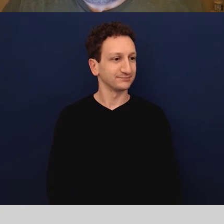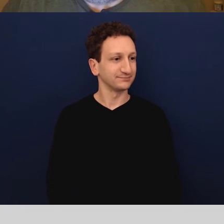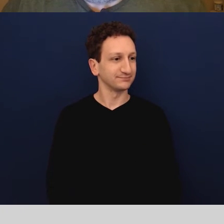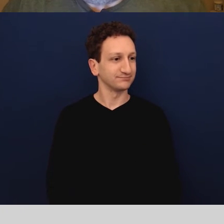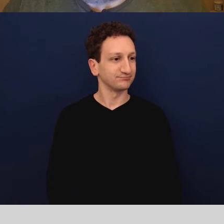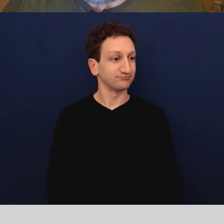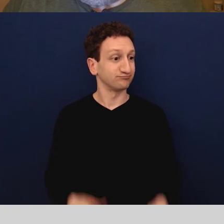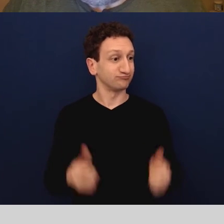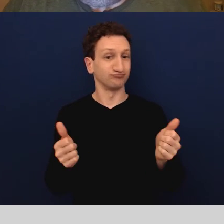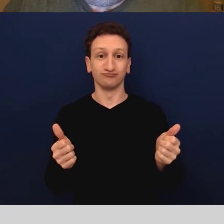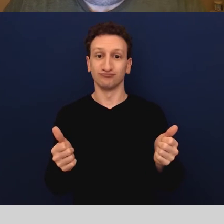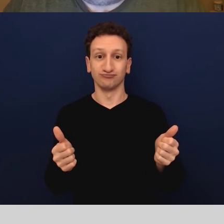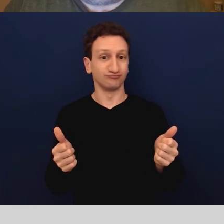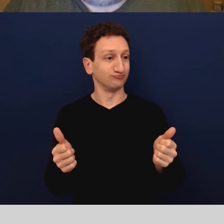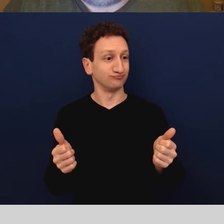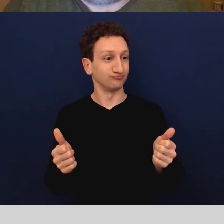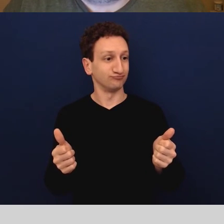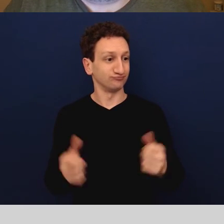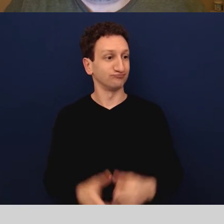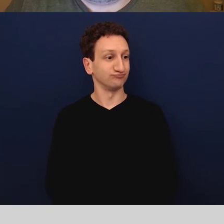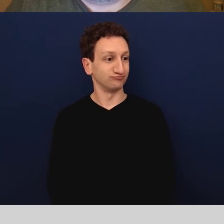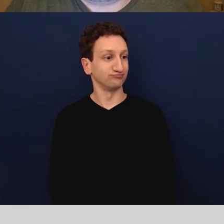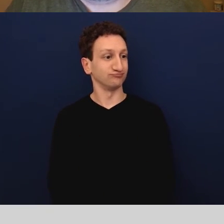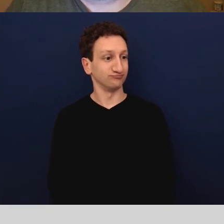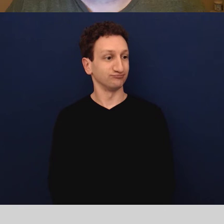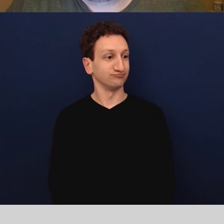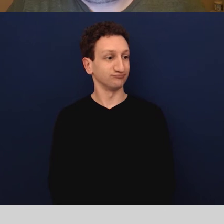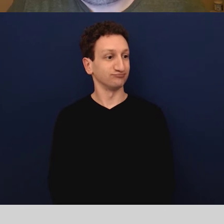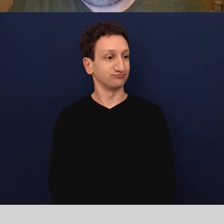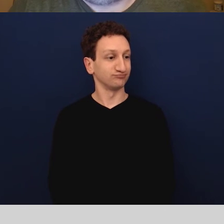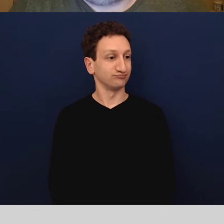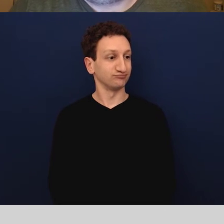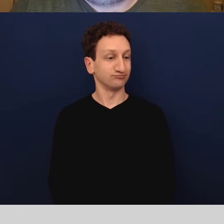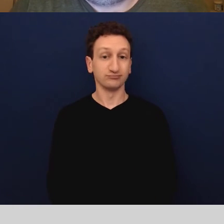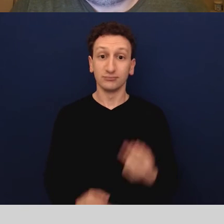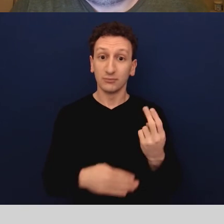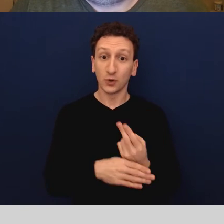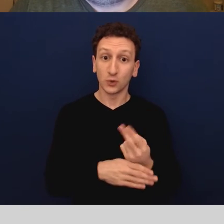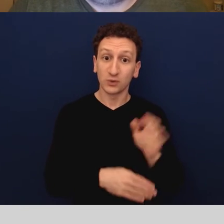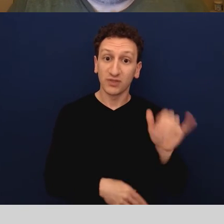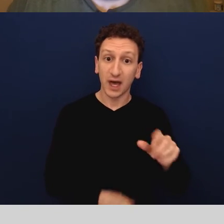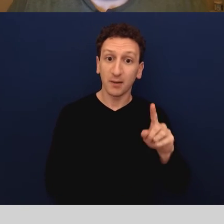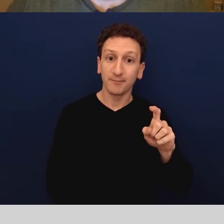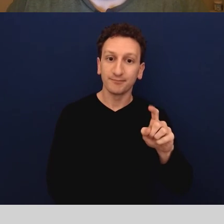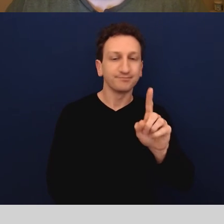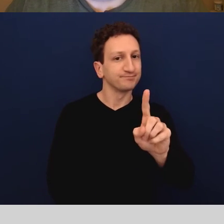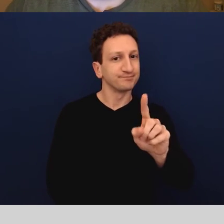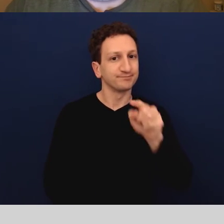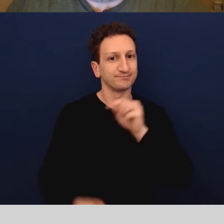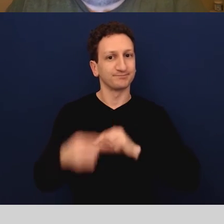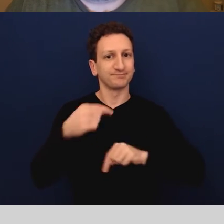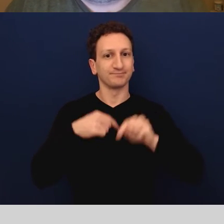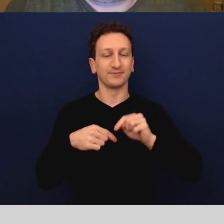Looks great. Very straightforward. Can we use it? Well, before you can use it? You have to define something